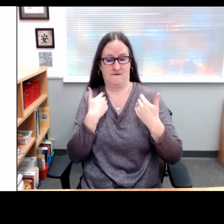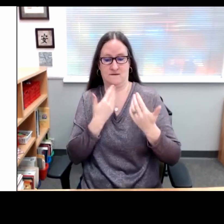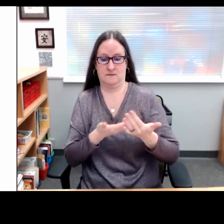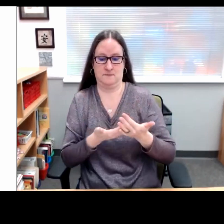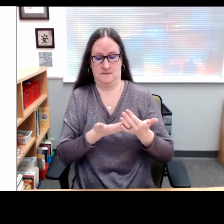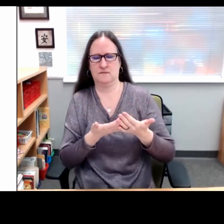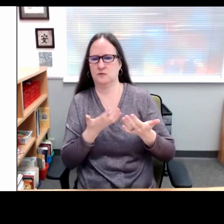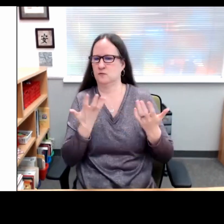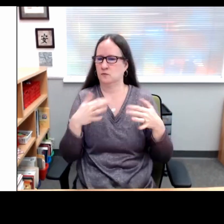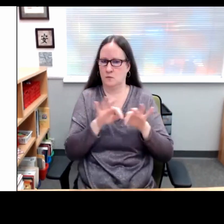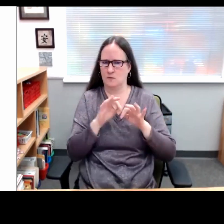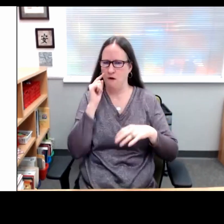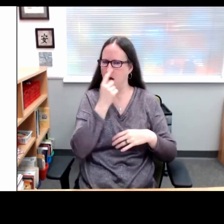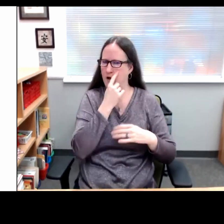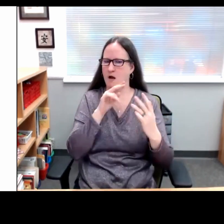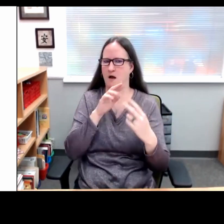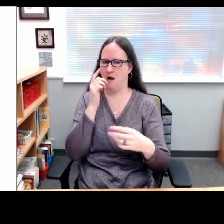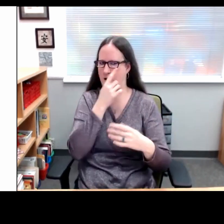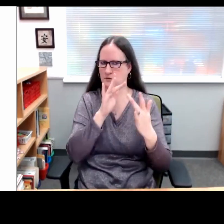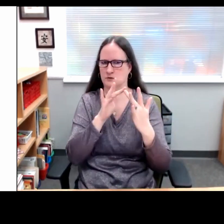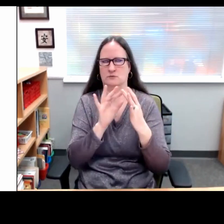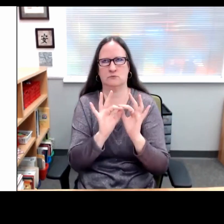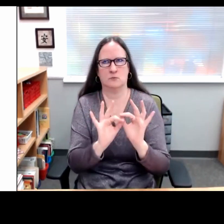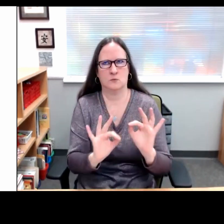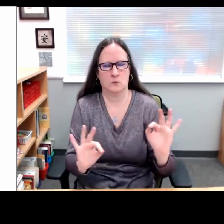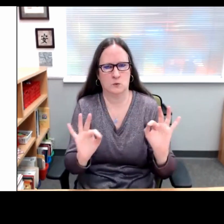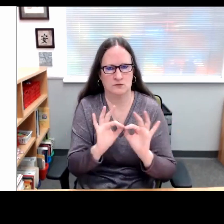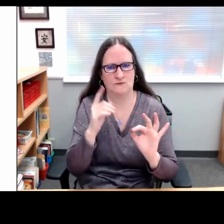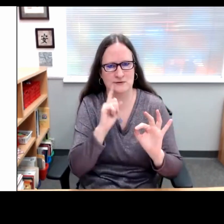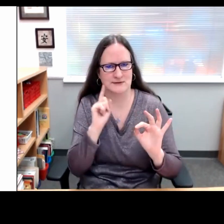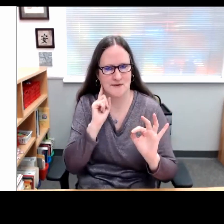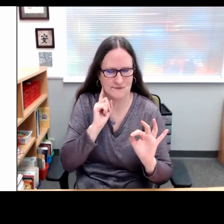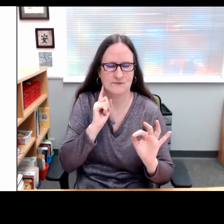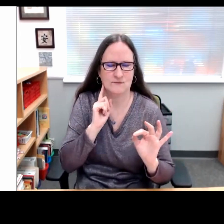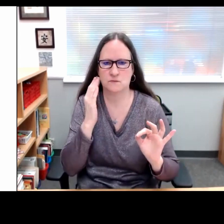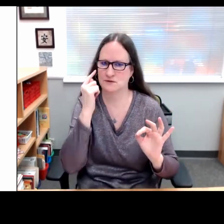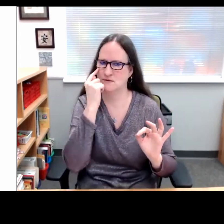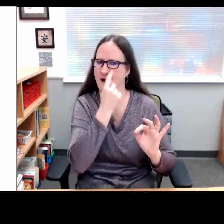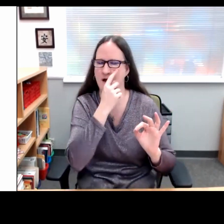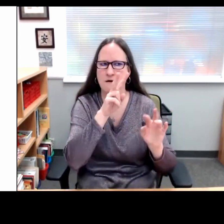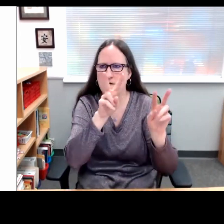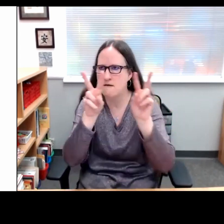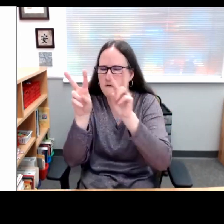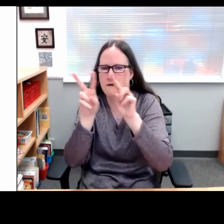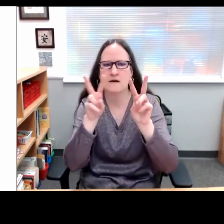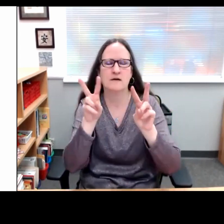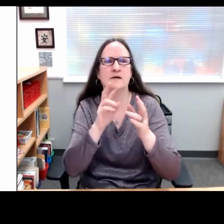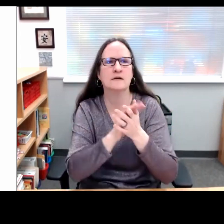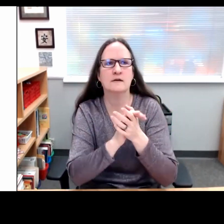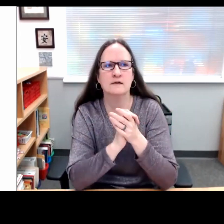So, what I want to suggest, when you have a deaf newborn, that eye contact is extremely important